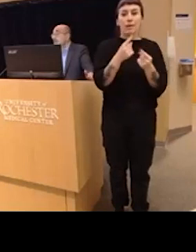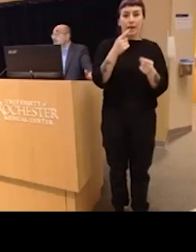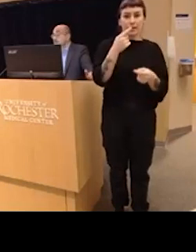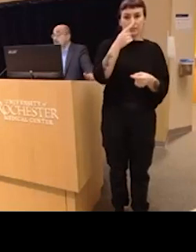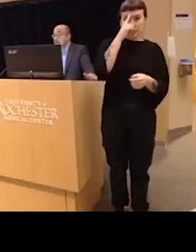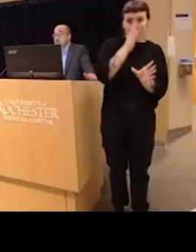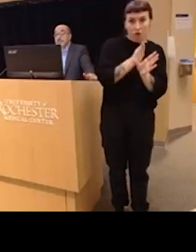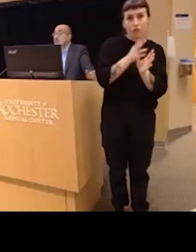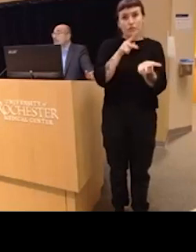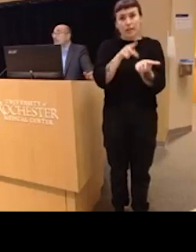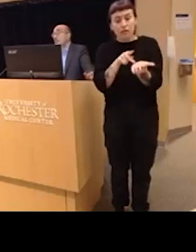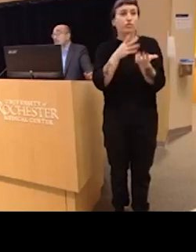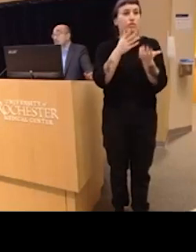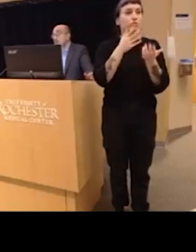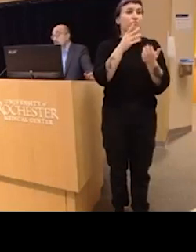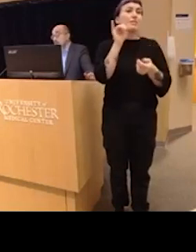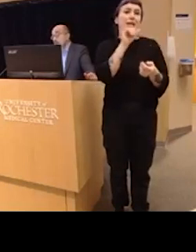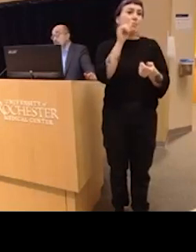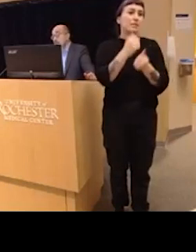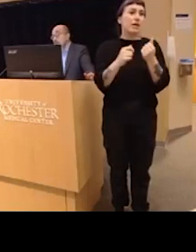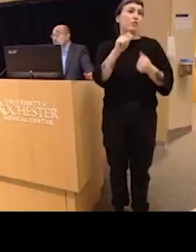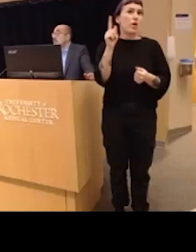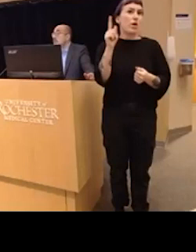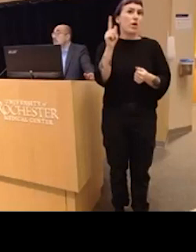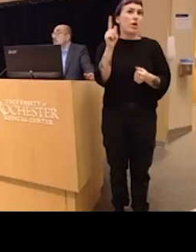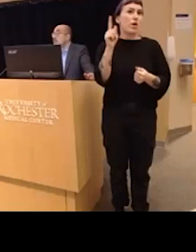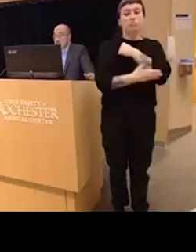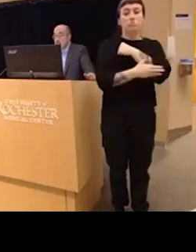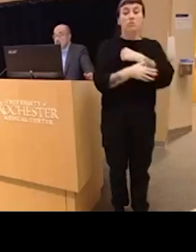medicine Psychiatry Ju Just Like everywhere in the country but also tele medicine PT and OT uh which